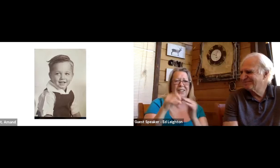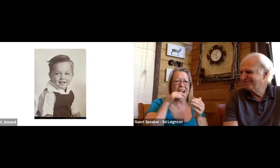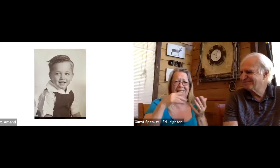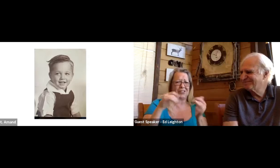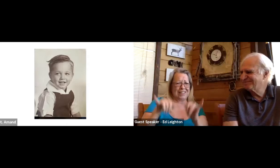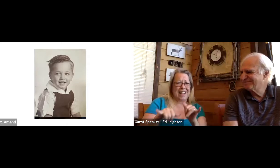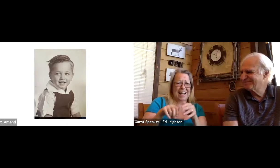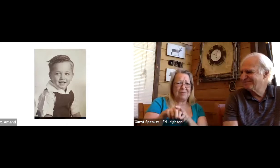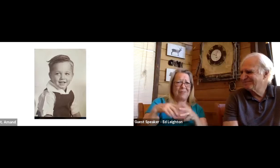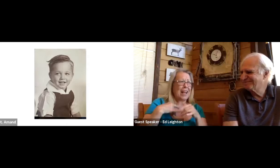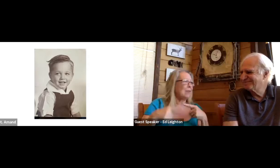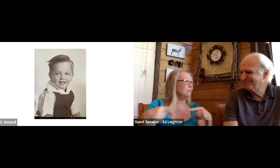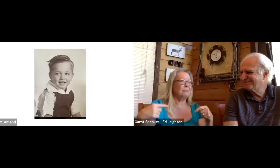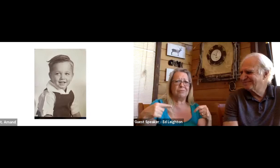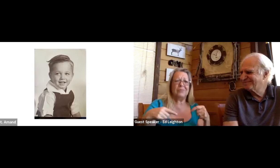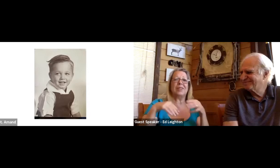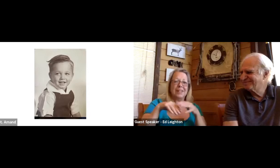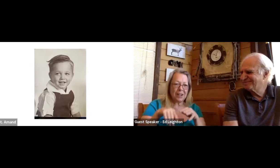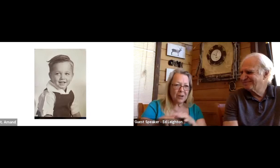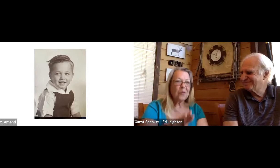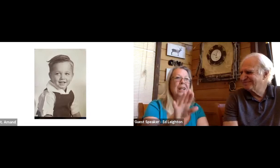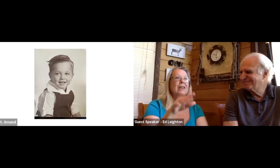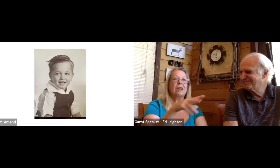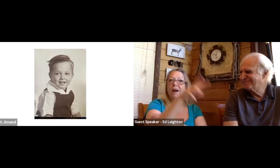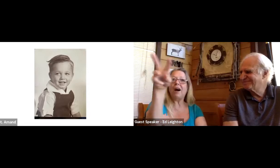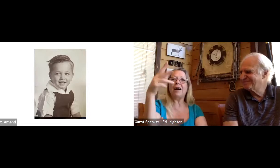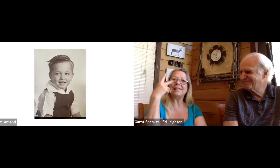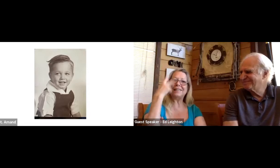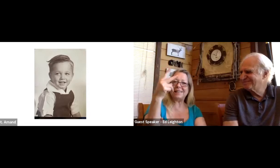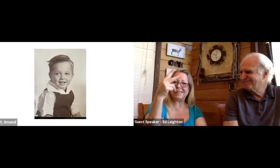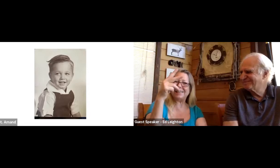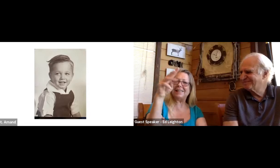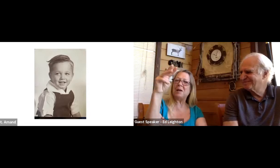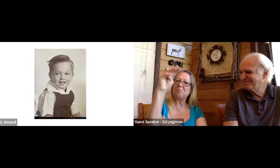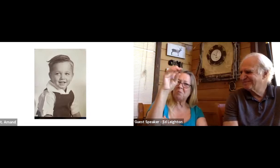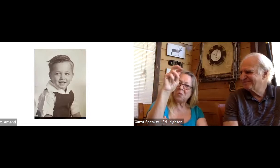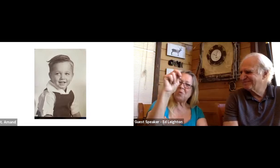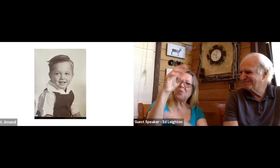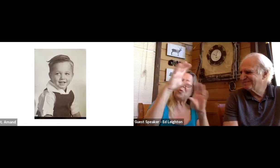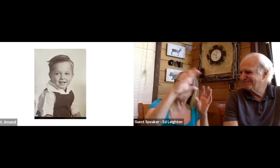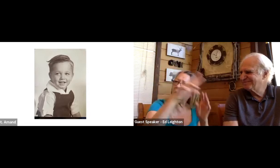a little motorized cart that had been designed to be in there, and then we would get out, and it was like we were